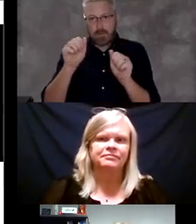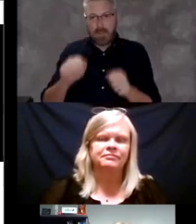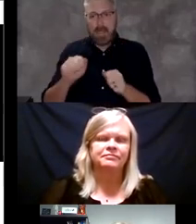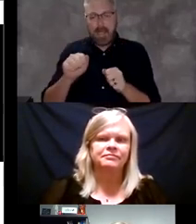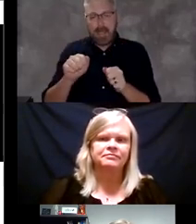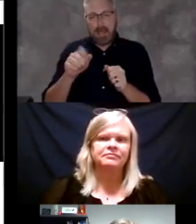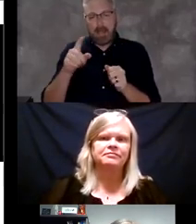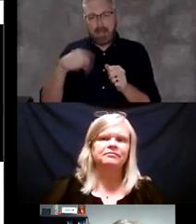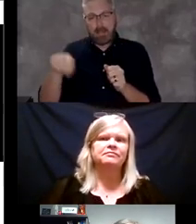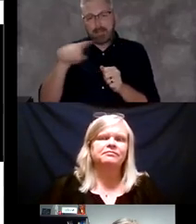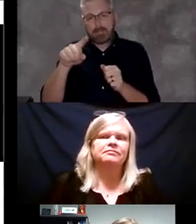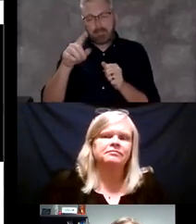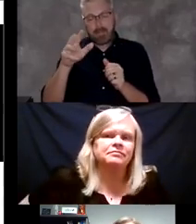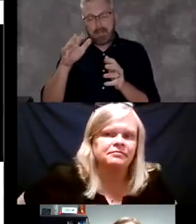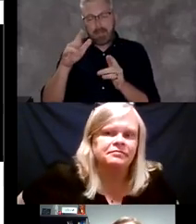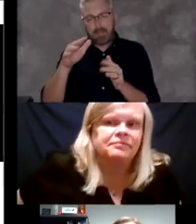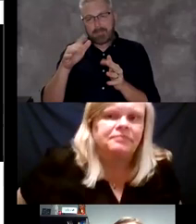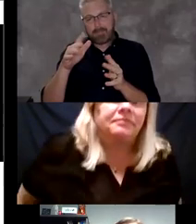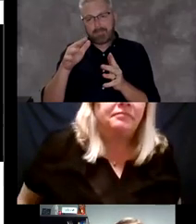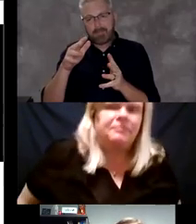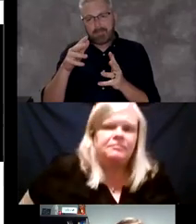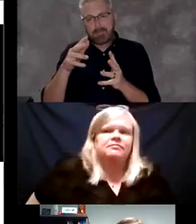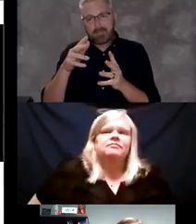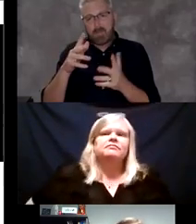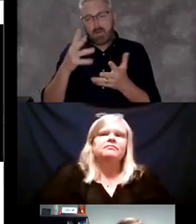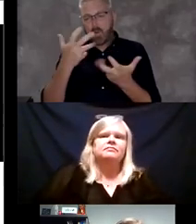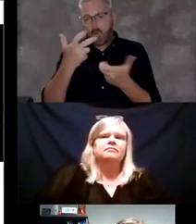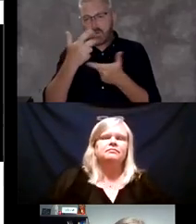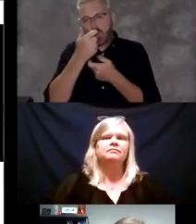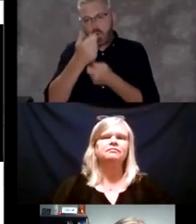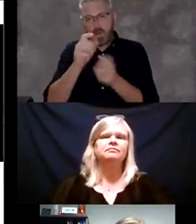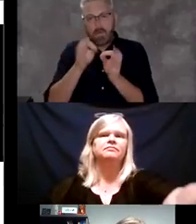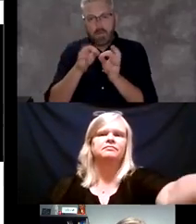THOSE WHO WOULD LIKE TO USE IT CAN SEE IT.